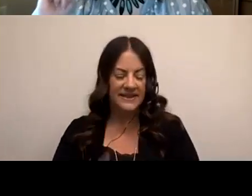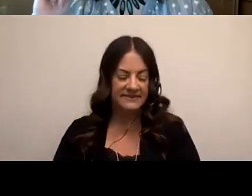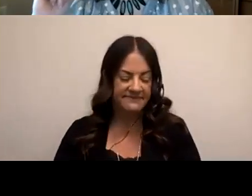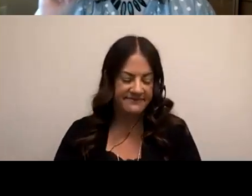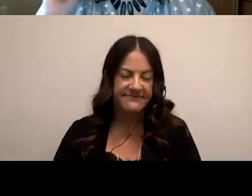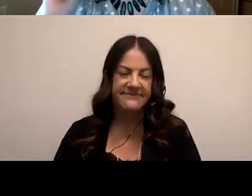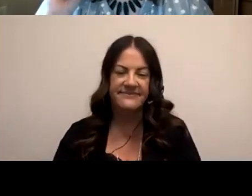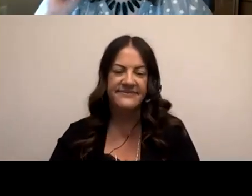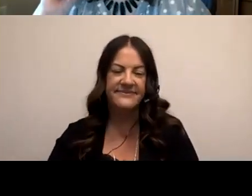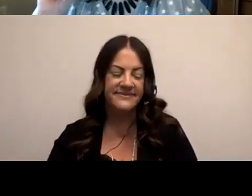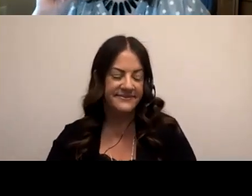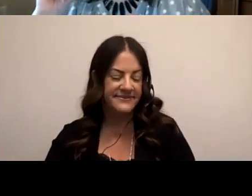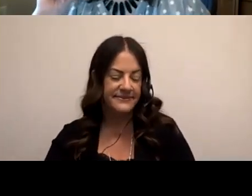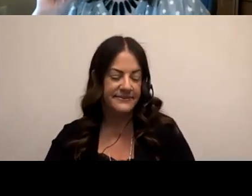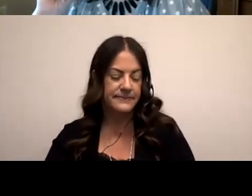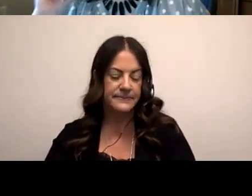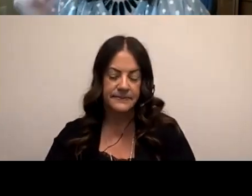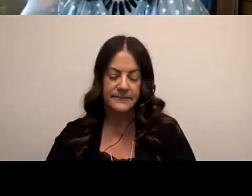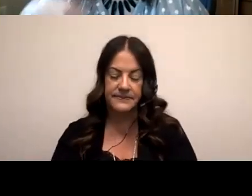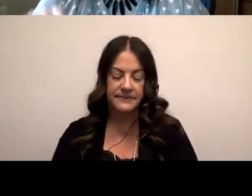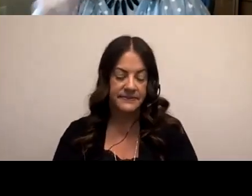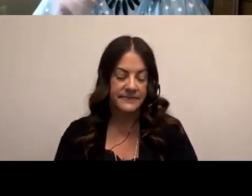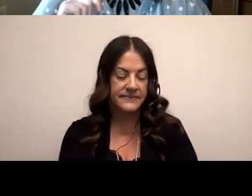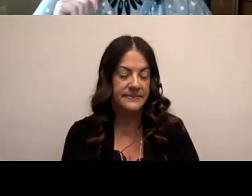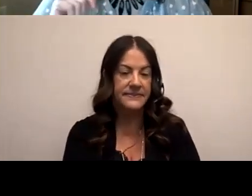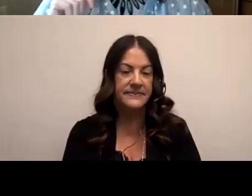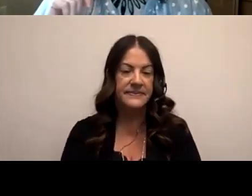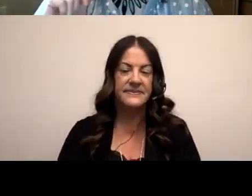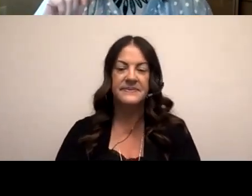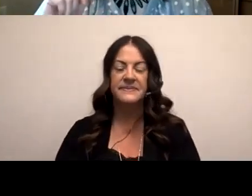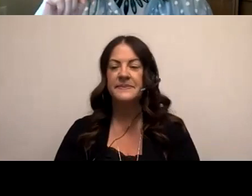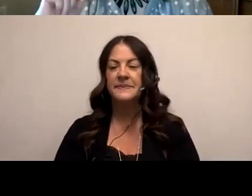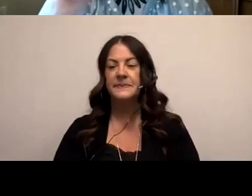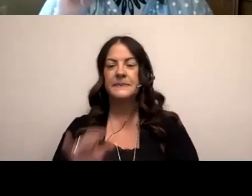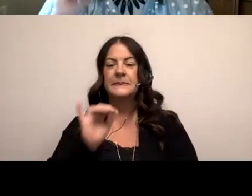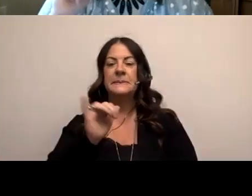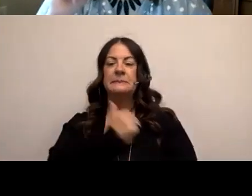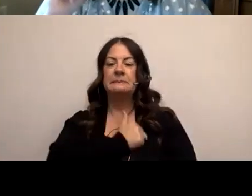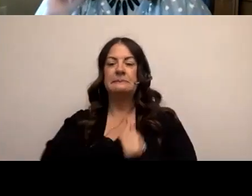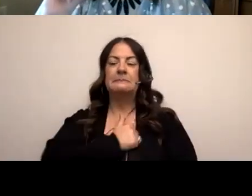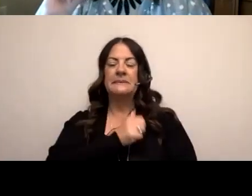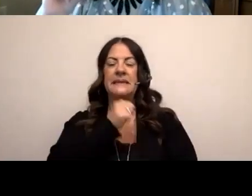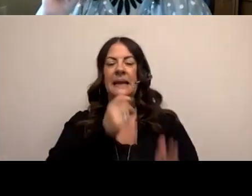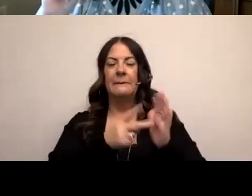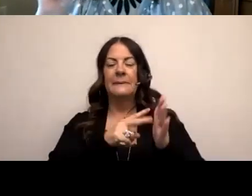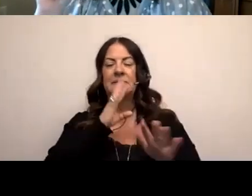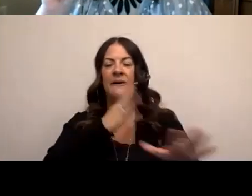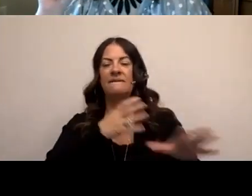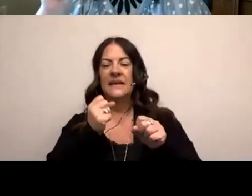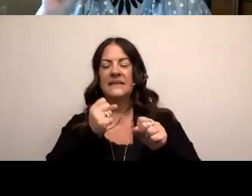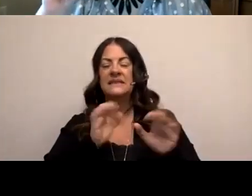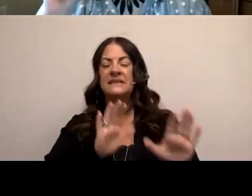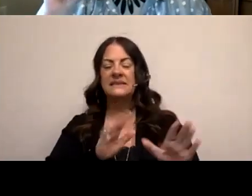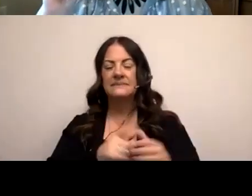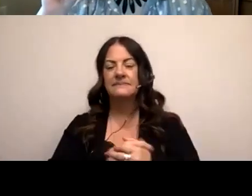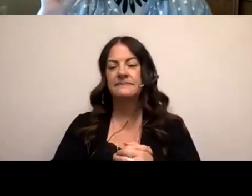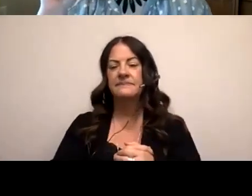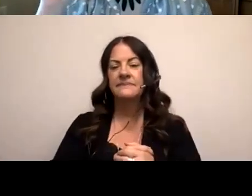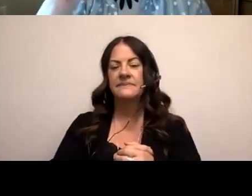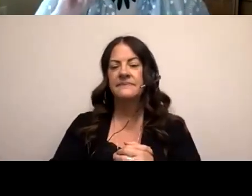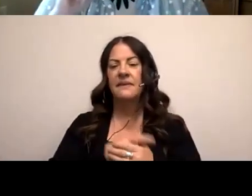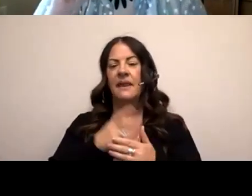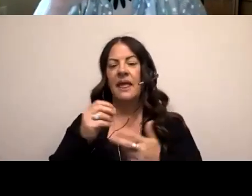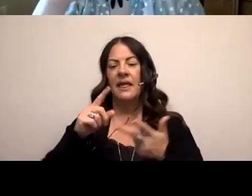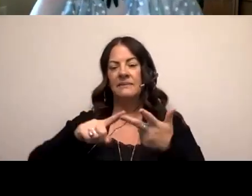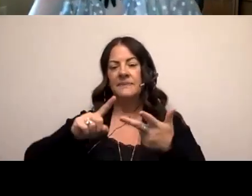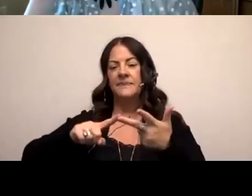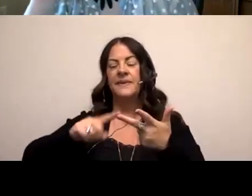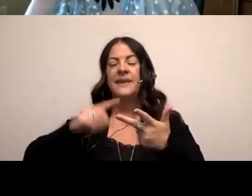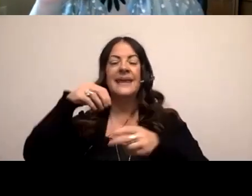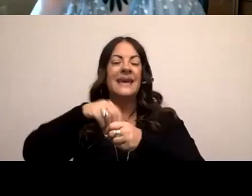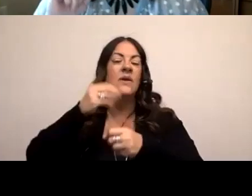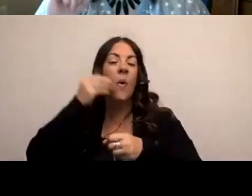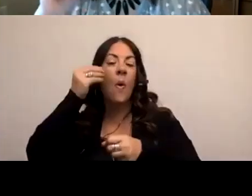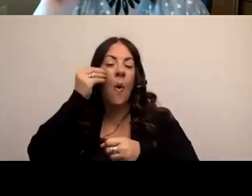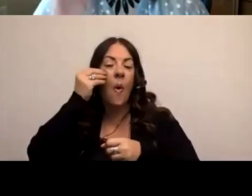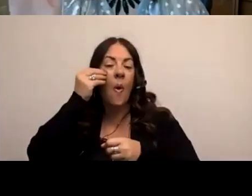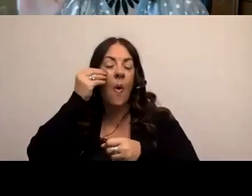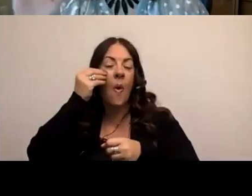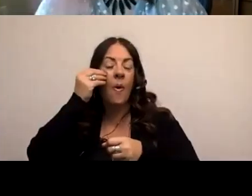YES. I HAVE A REALLY BAD HABIT OF TALKING REALLY FAST. WE ARE OFFERING IN -- NOT